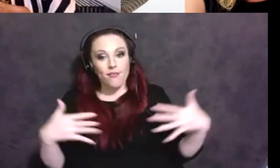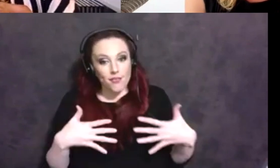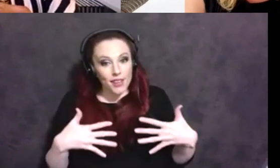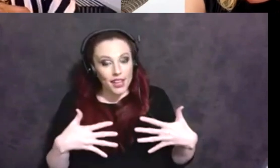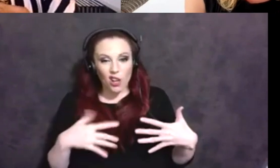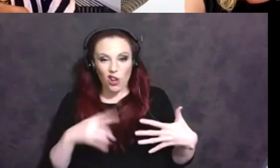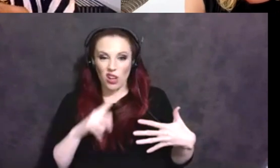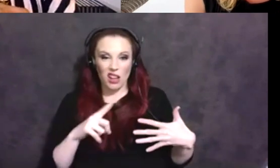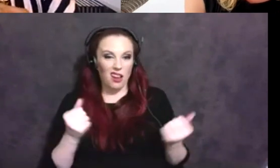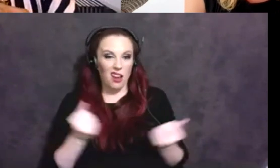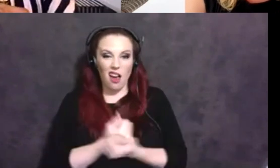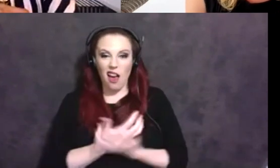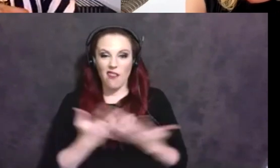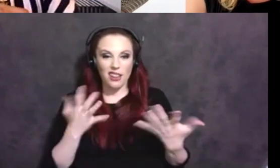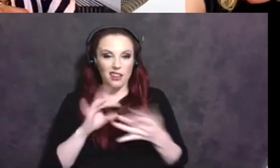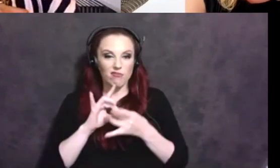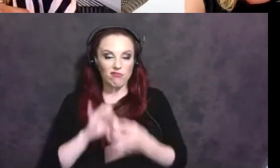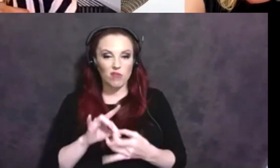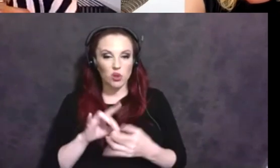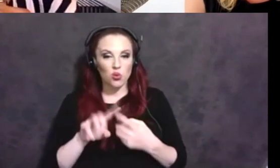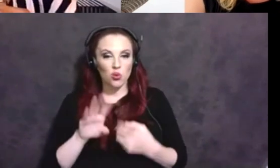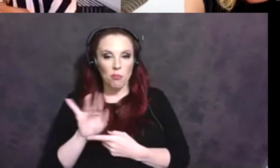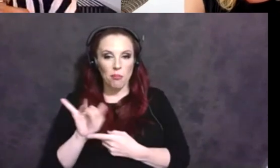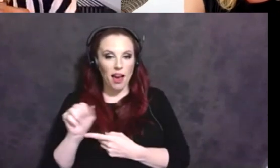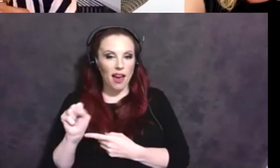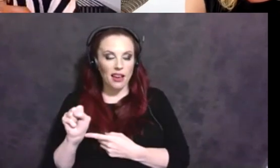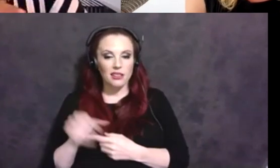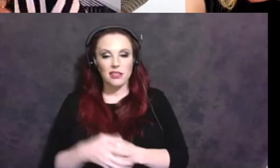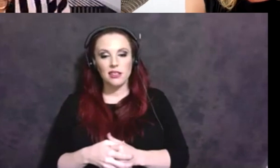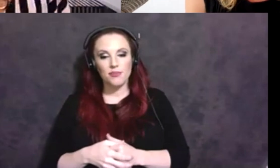and what is the relationship between fear, bias and othering?